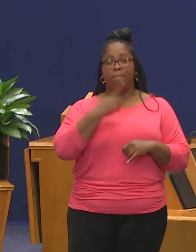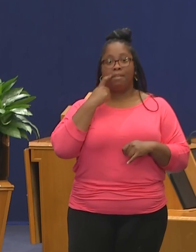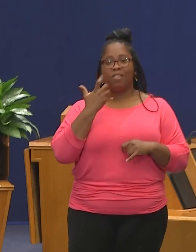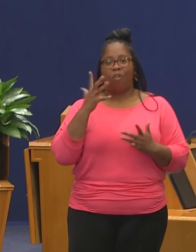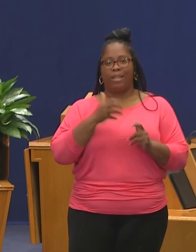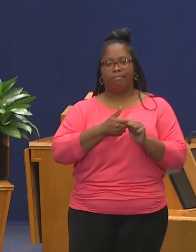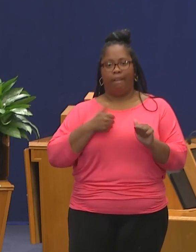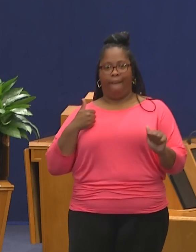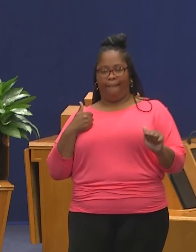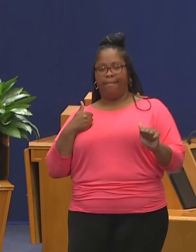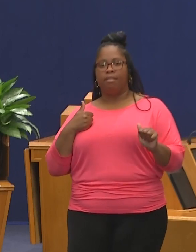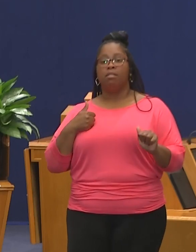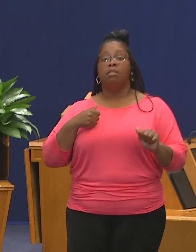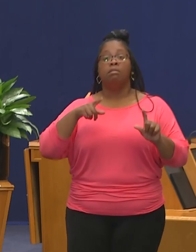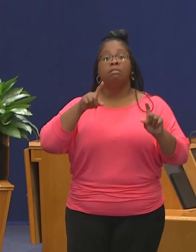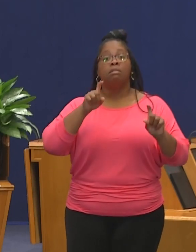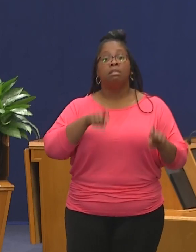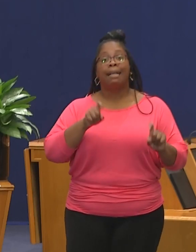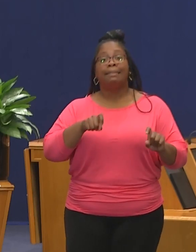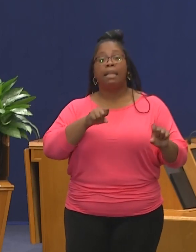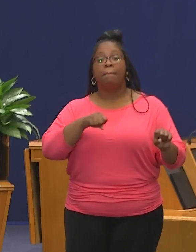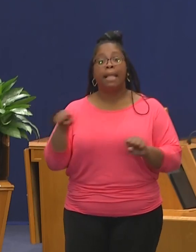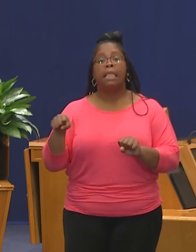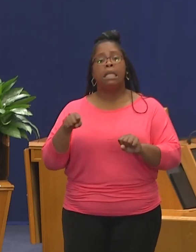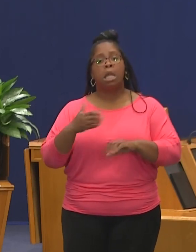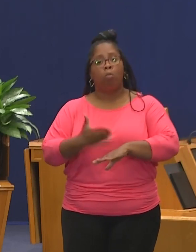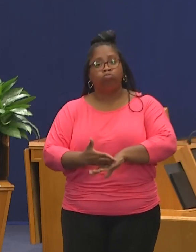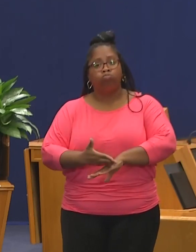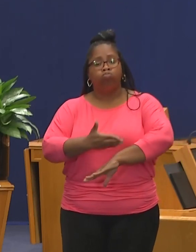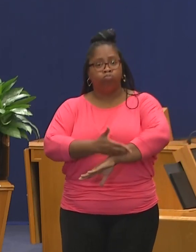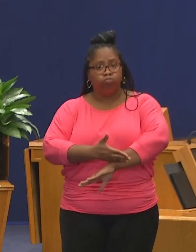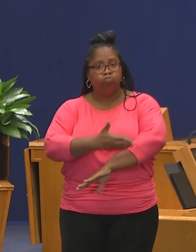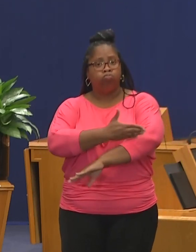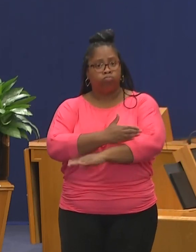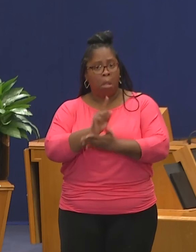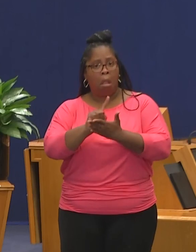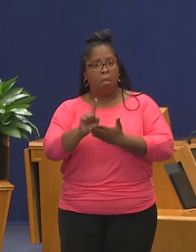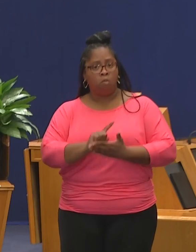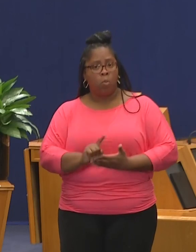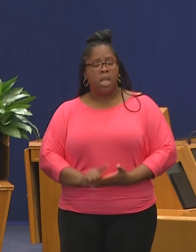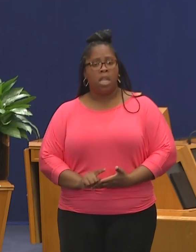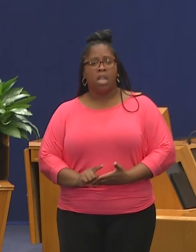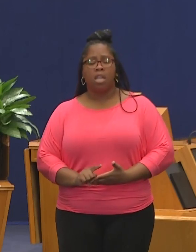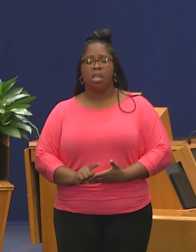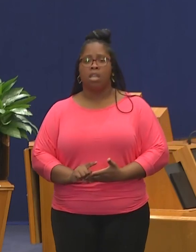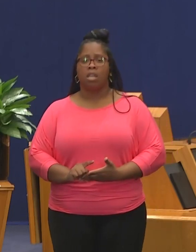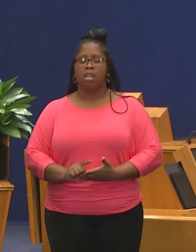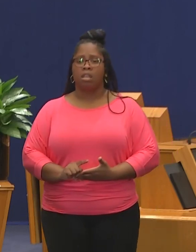BACK YET. AND TESTING CAPACITY CONTINUES